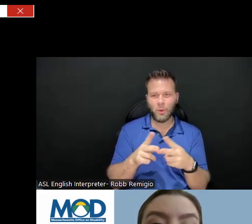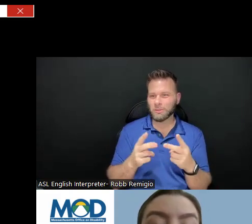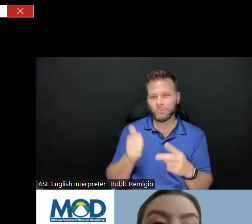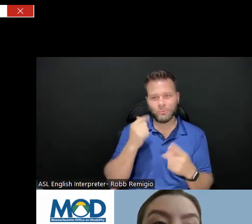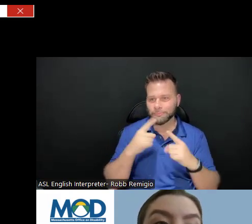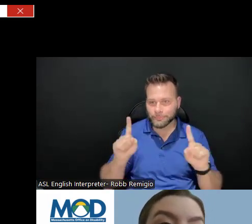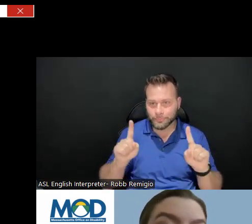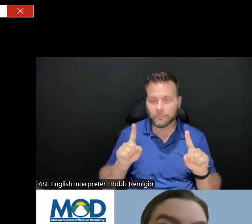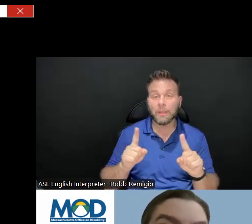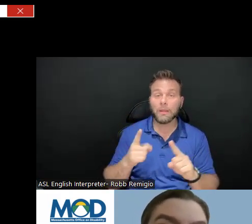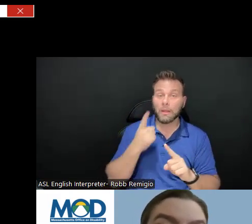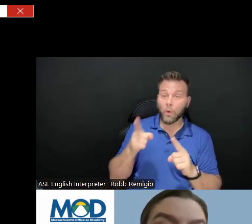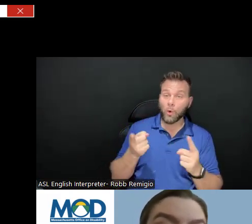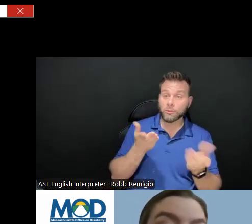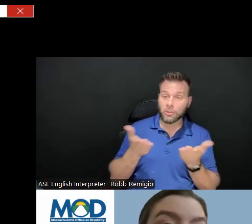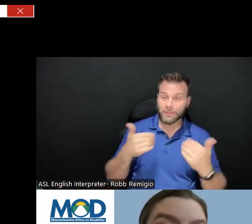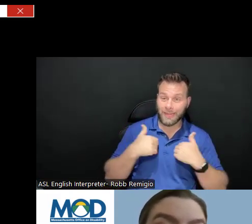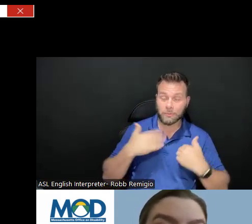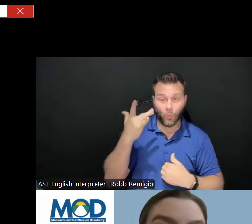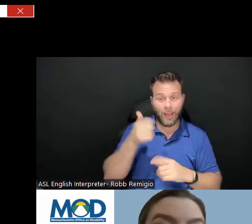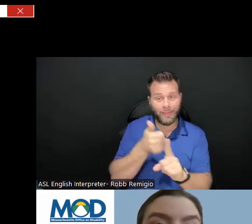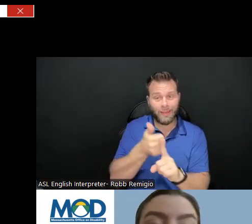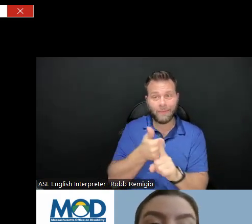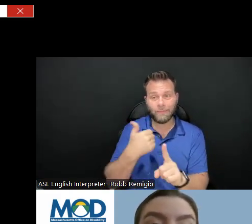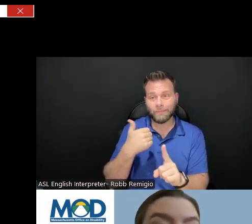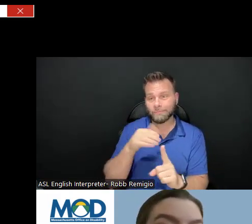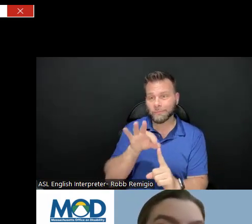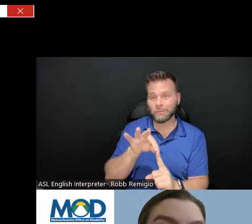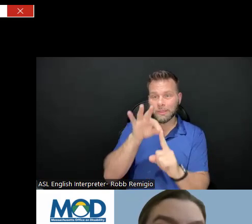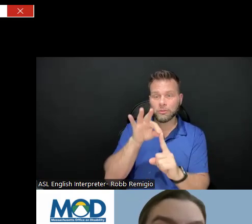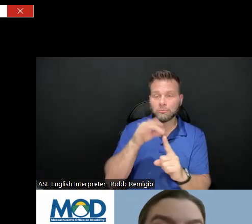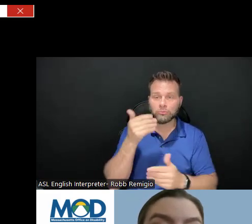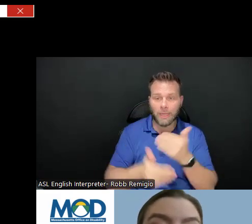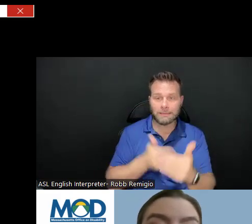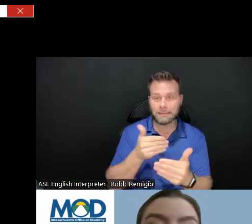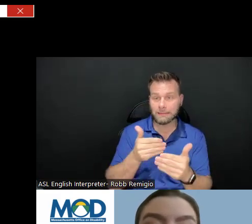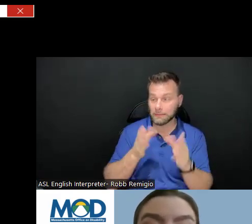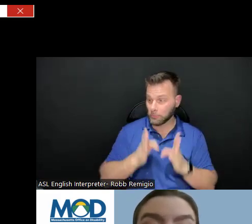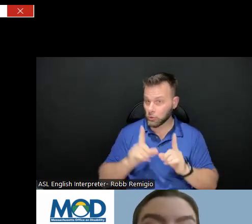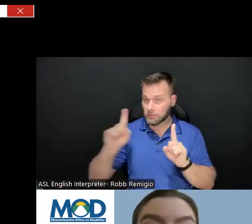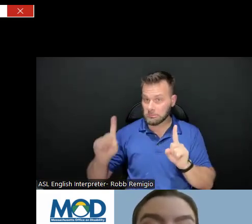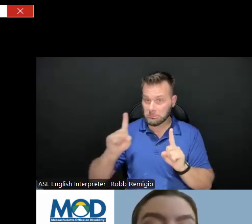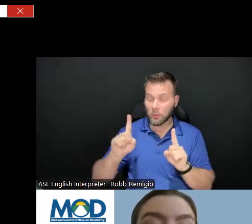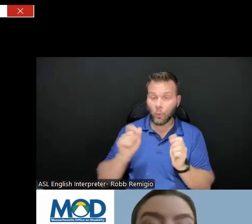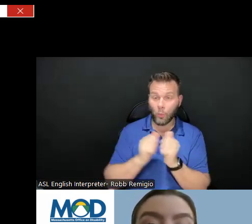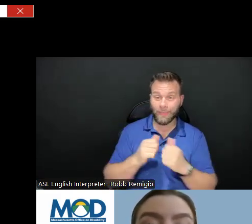You're probably familiar neither would be allowed for have their own kind of special process, where as long as the